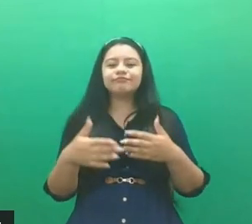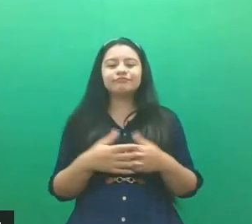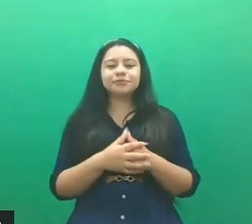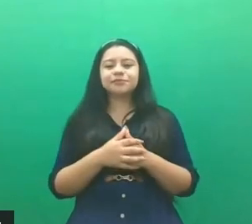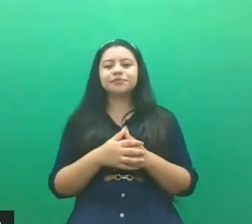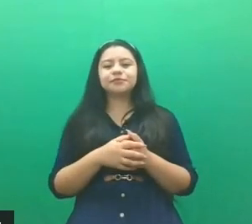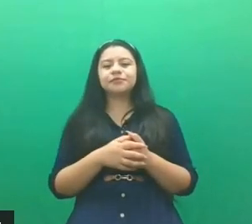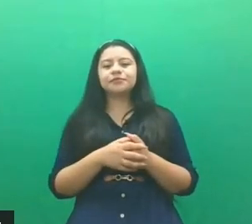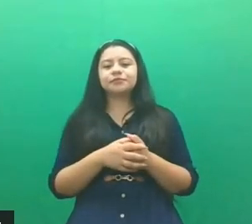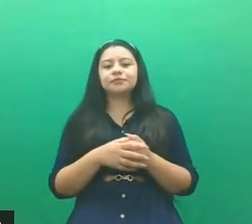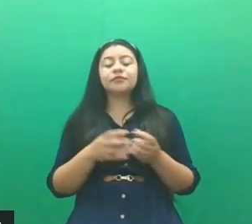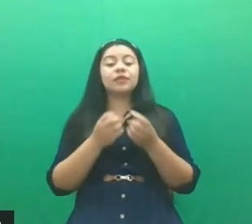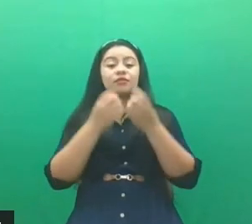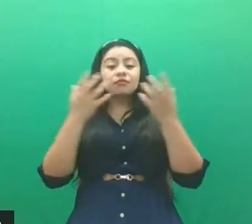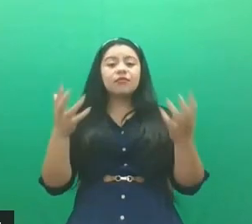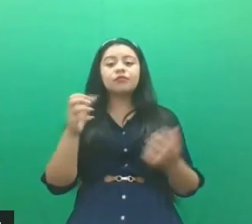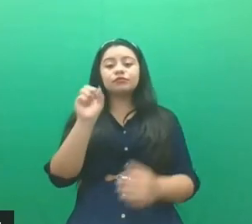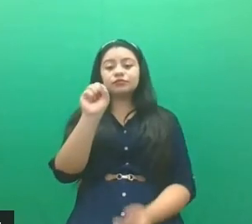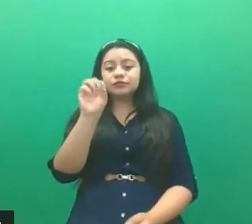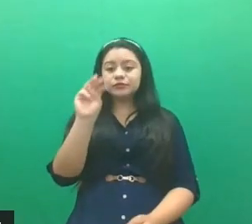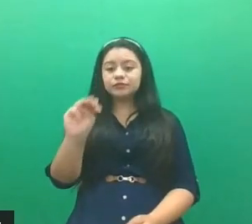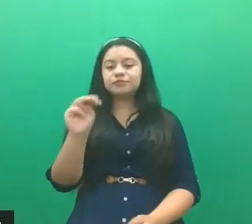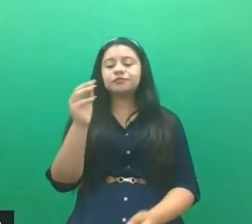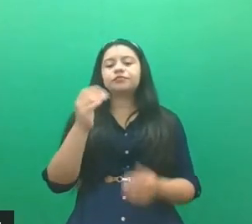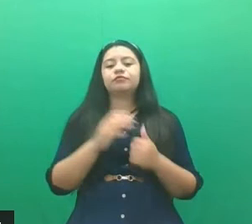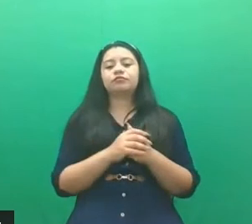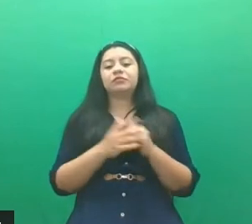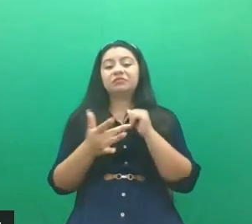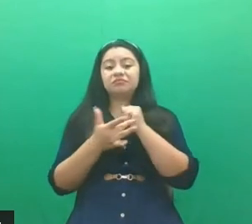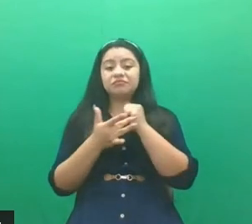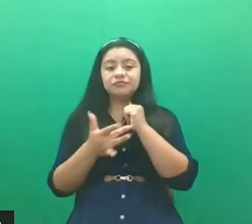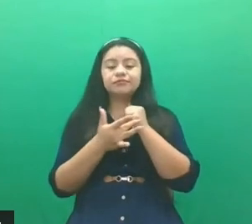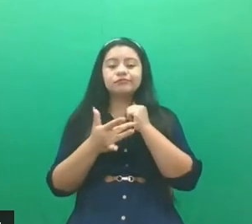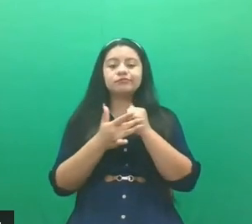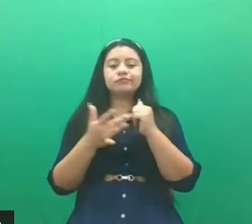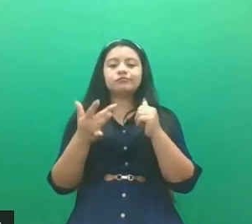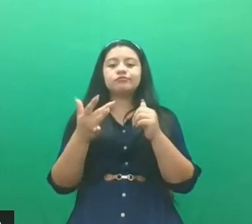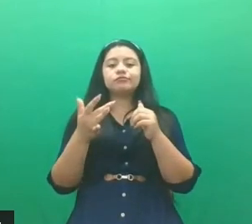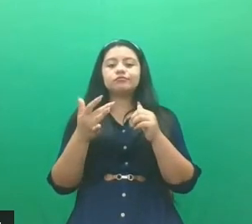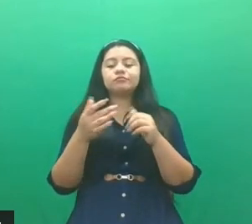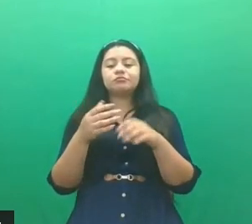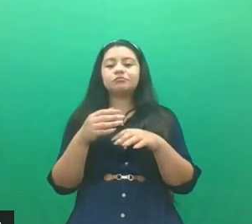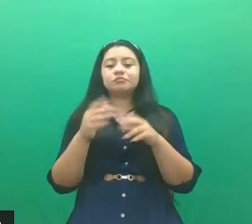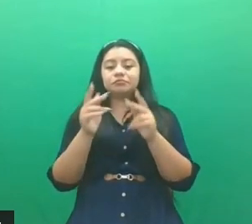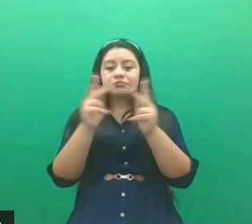a bunch of social media channels, digital channels for outreach, etc. but the same digital asset